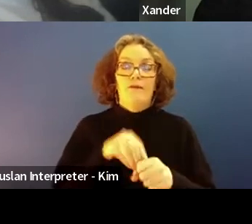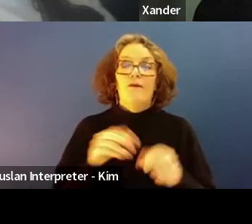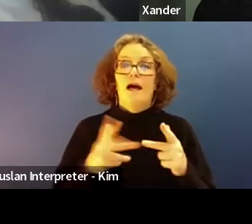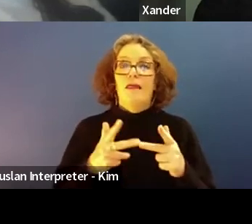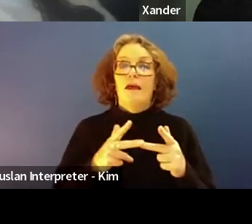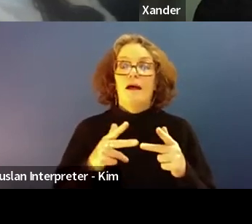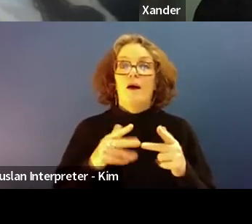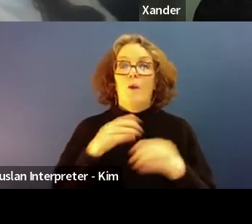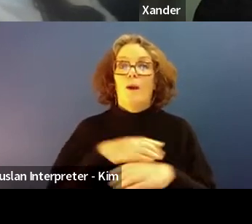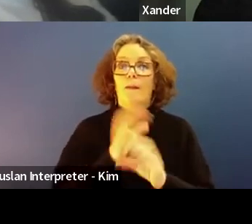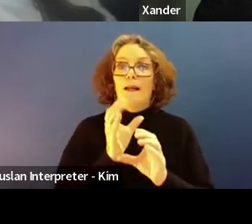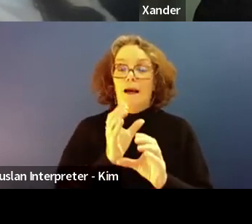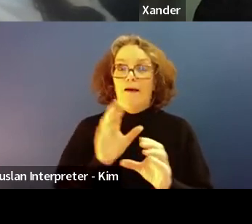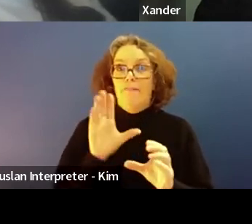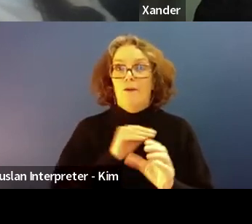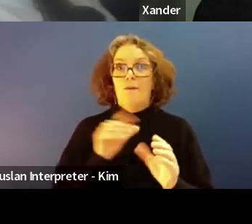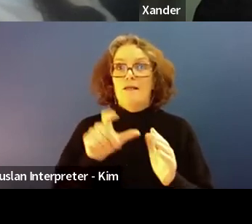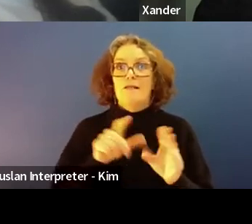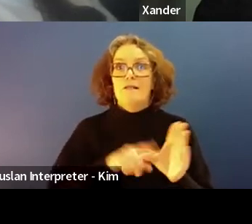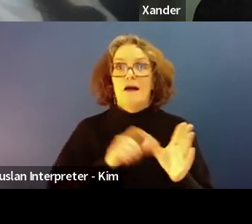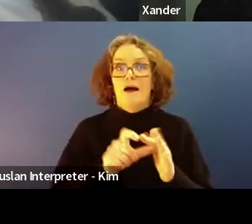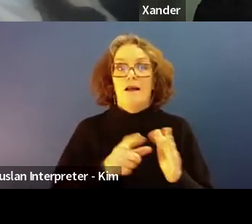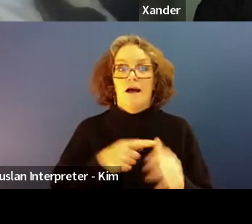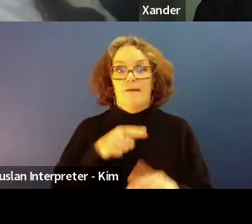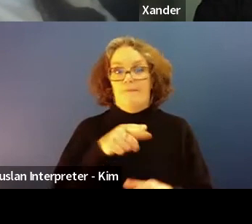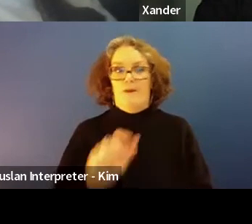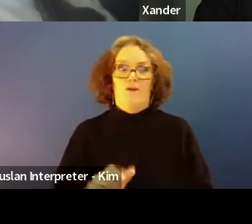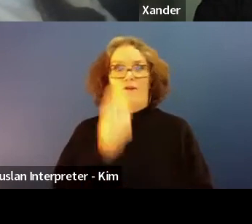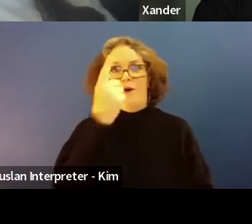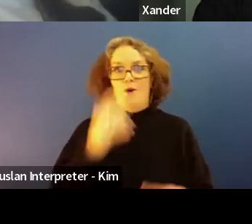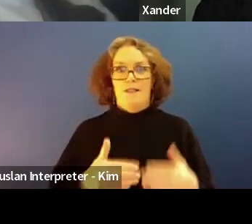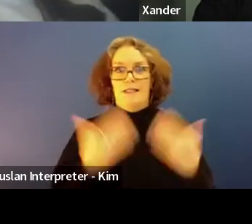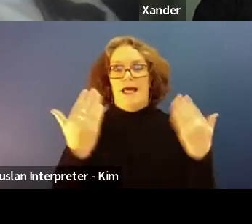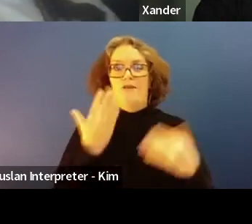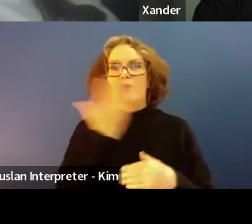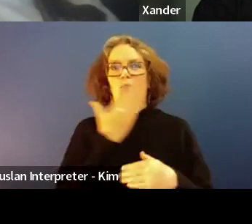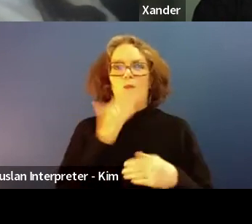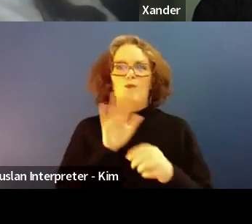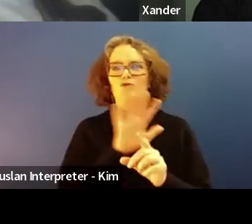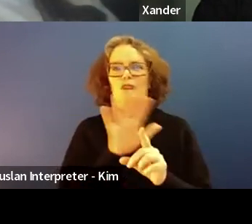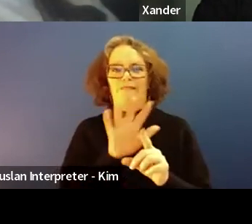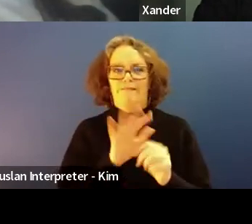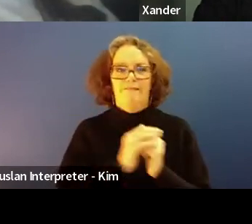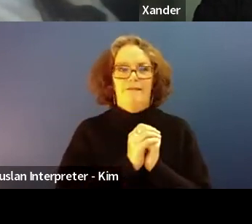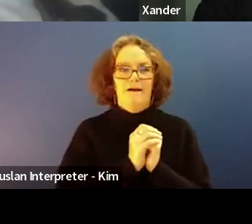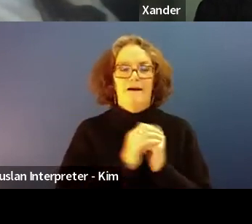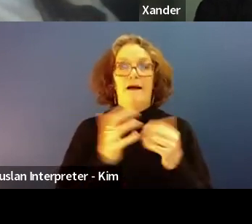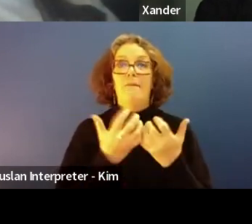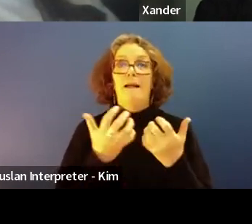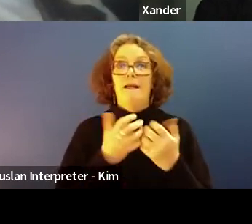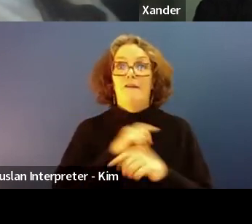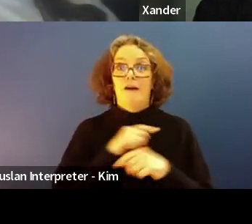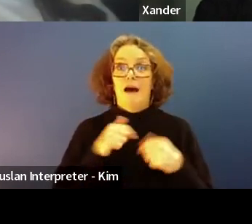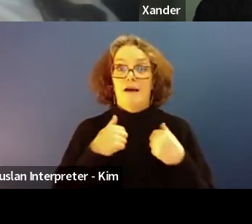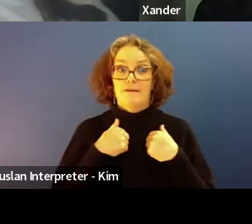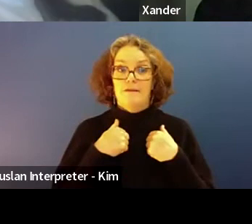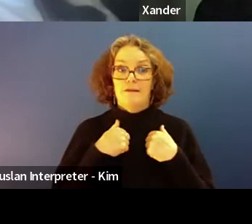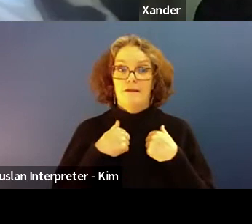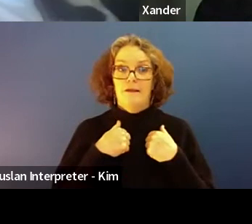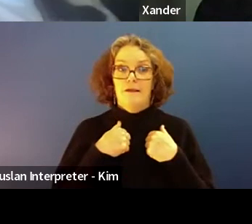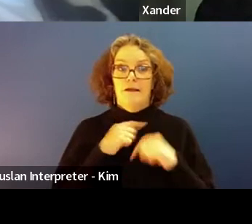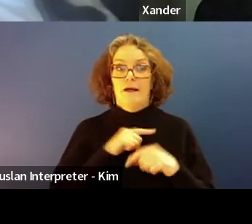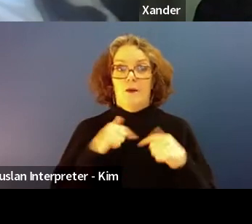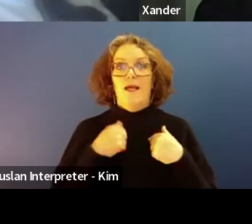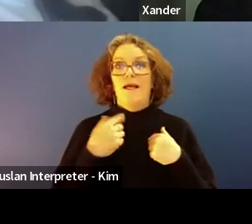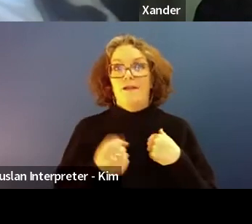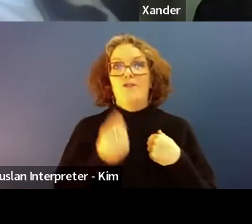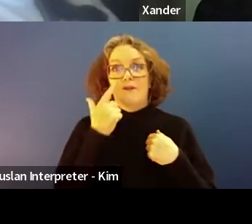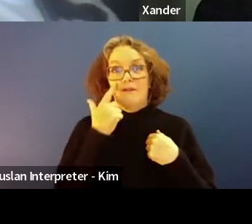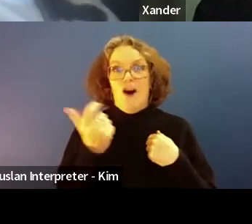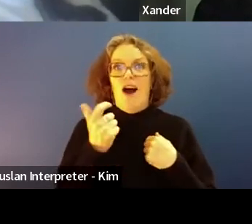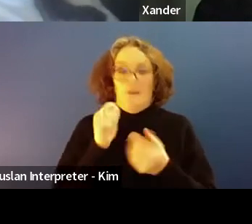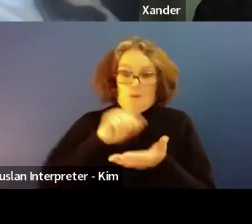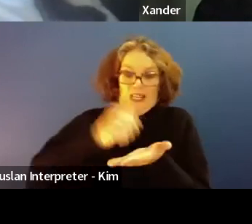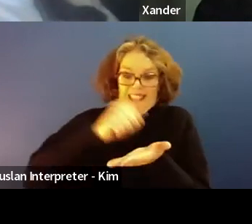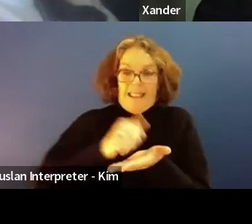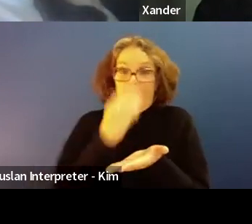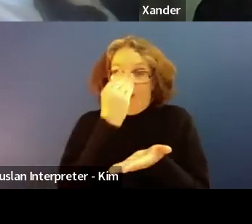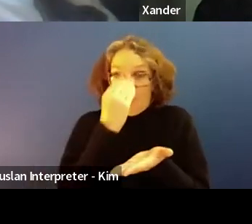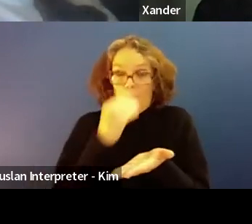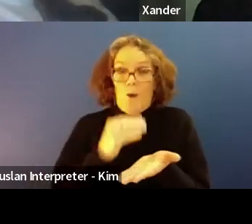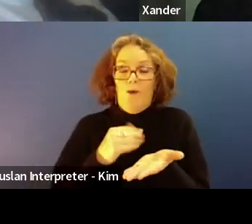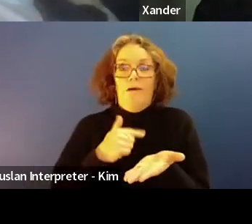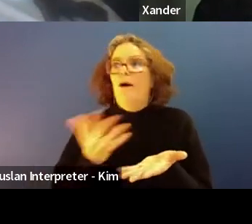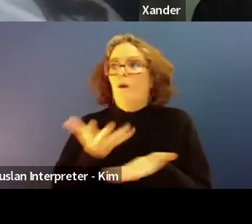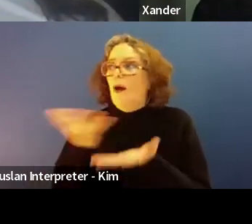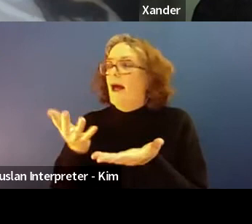This is the first day of school, or approximately there abouts so for many of us, obviously we were actually having to find physical finish this way so for example.